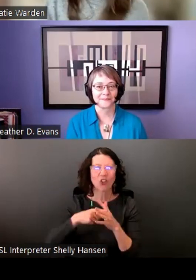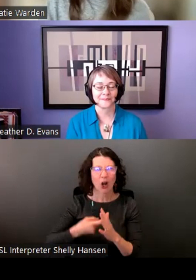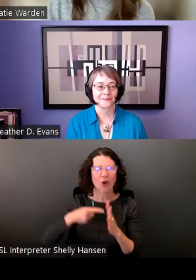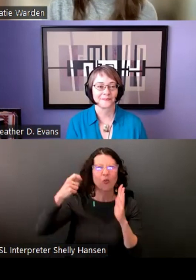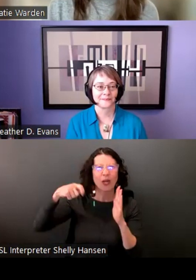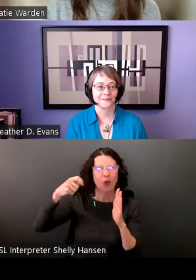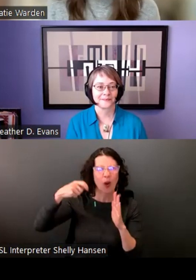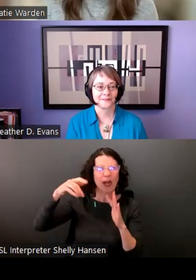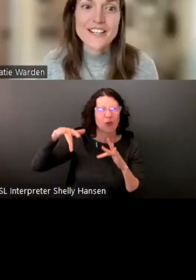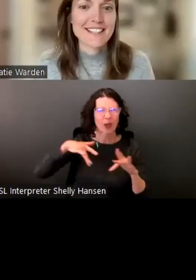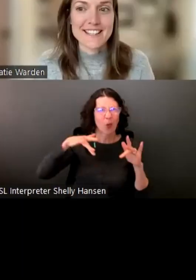Thank you, Heather.